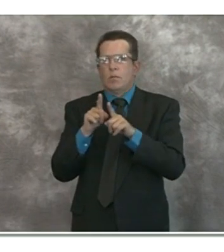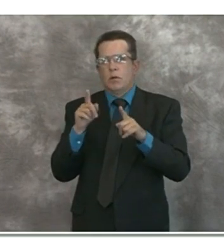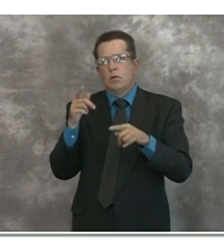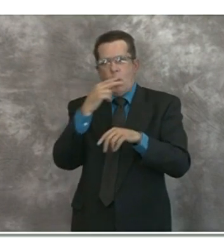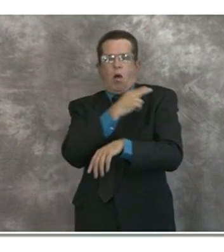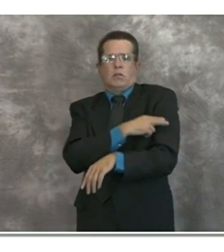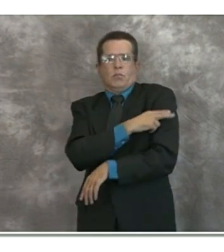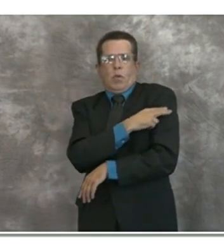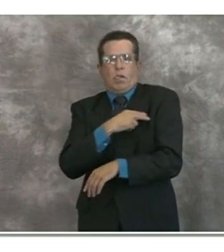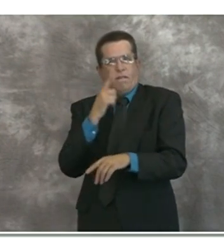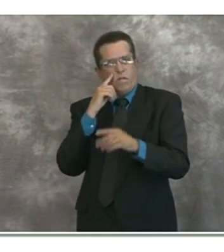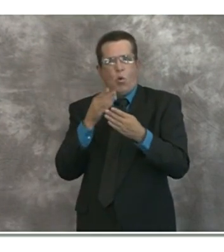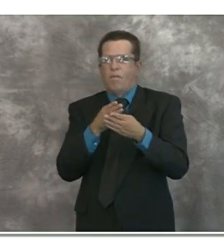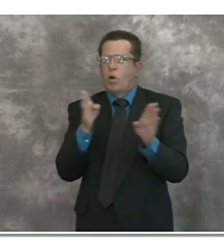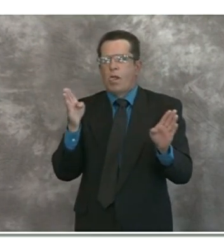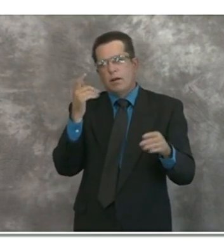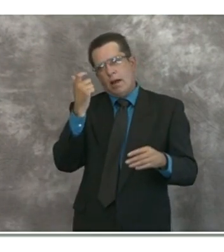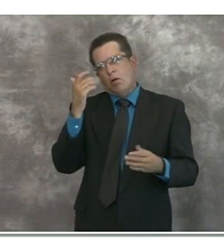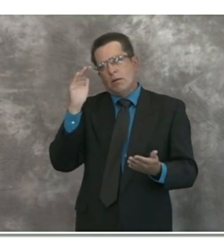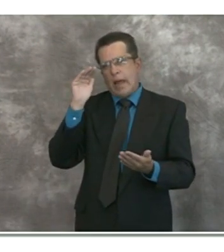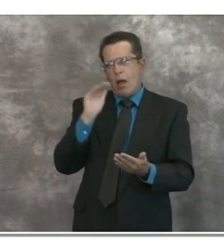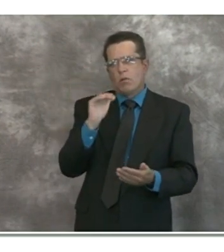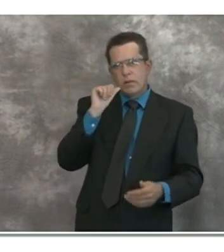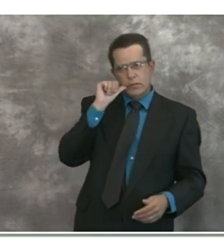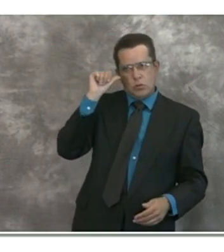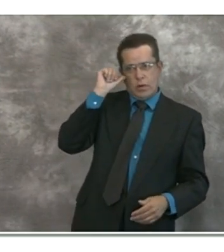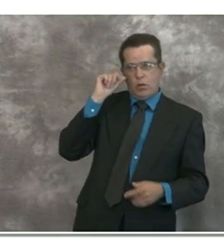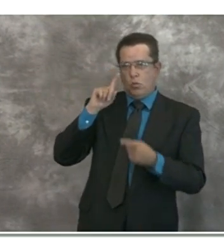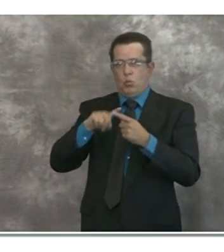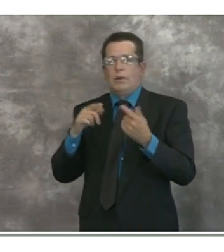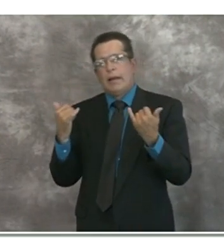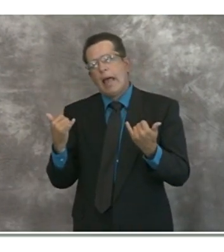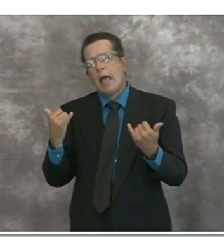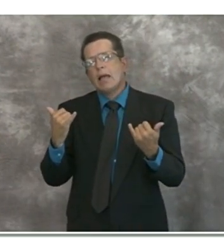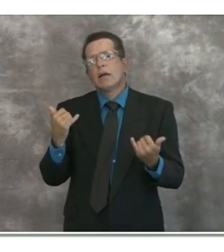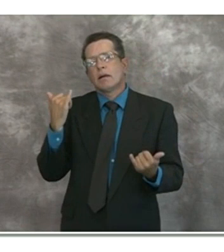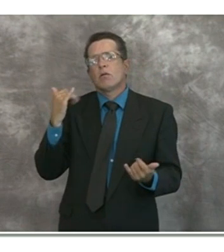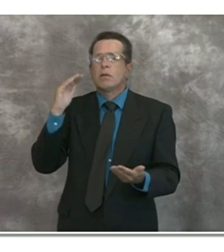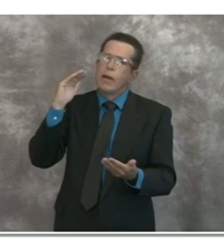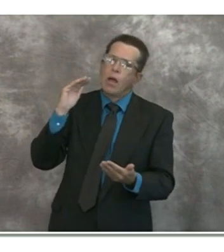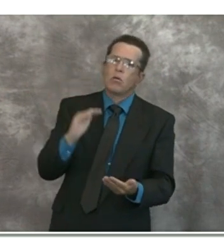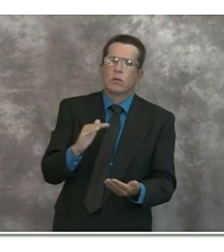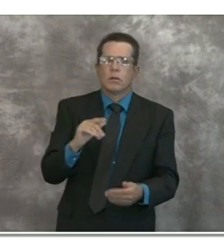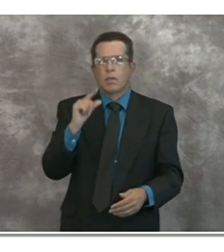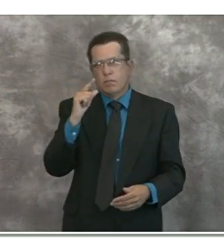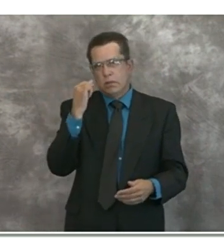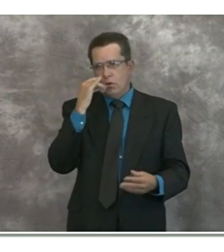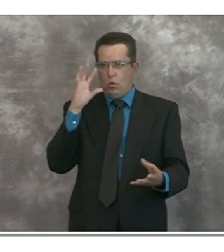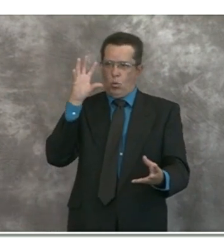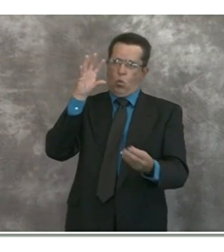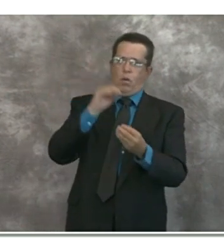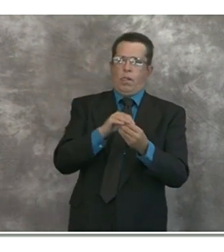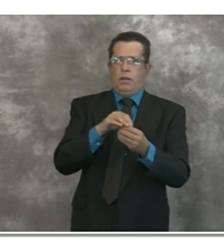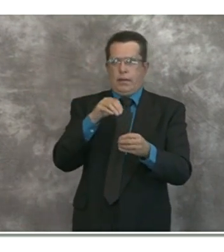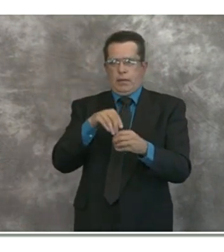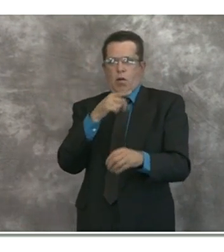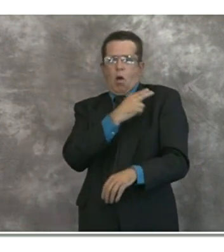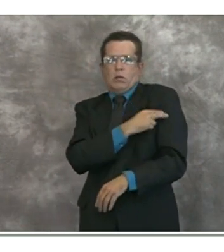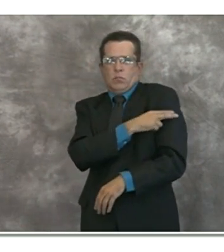DOWN JUST A TOUCH, RELATIVELY FLAT AND STABLE. SAME IS TRUE WITH OVERALL HOSPITALIZATIONS